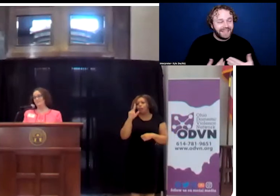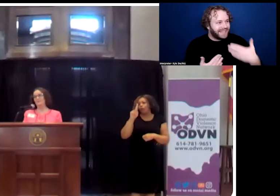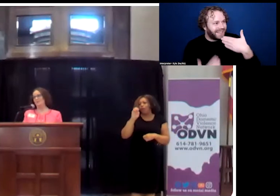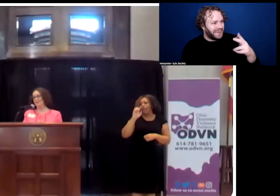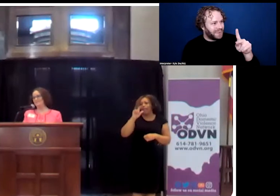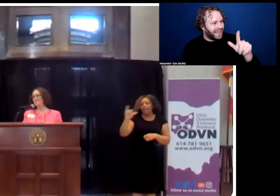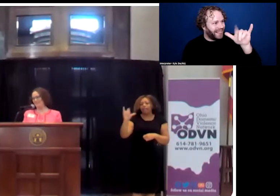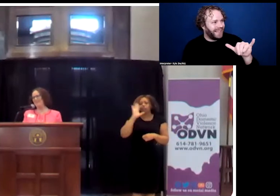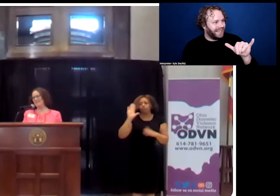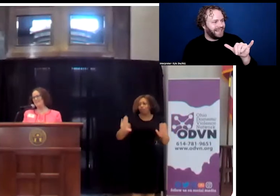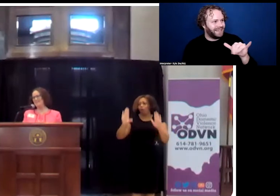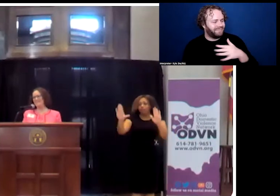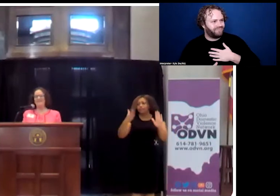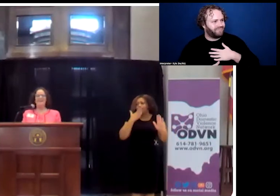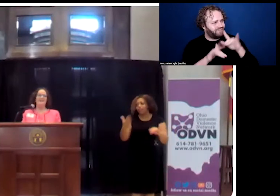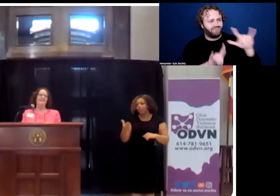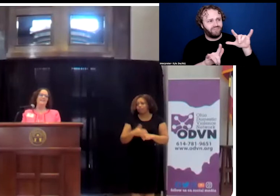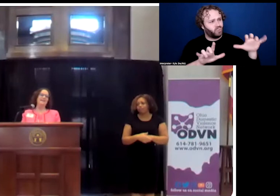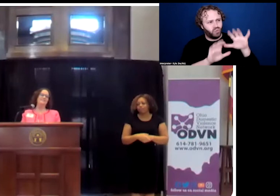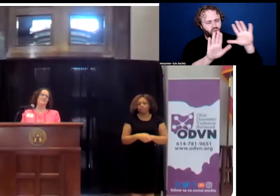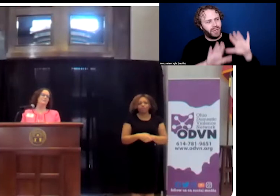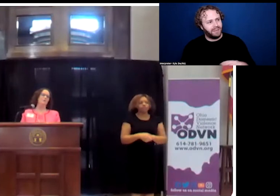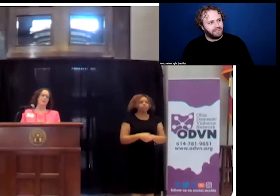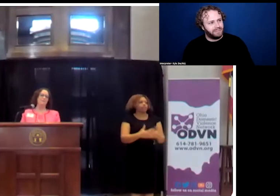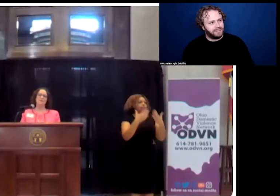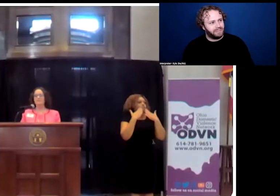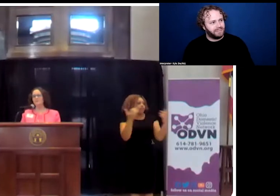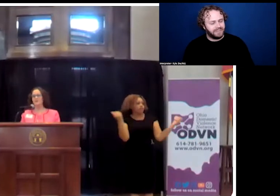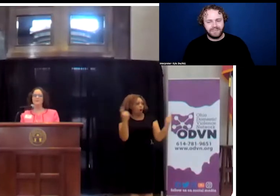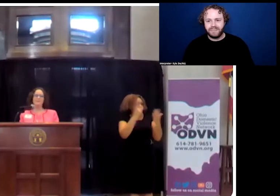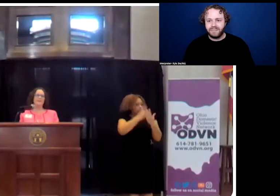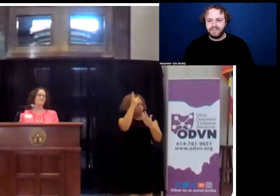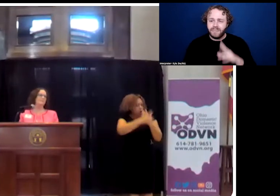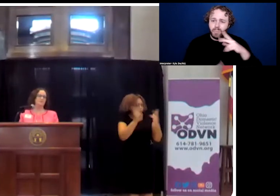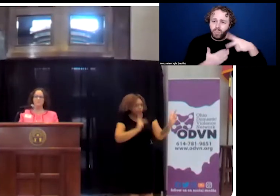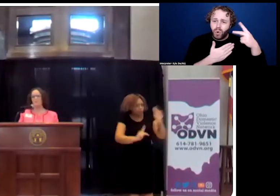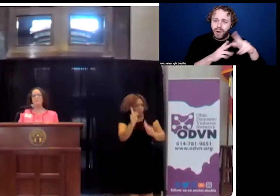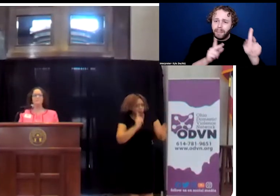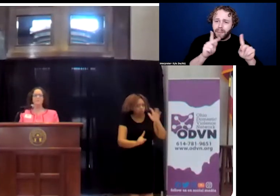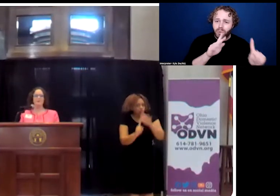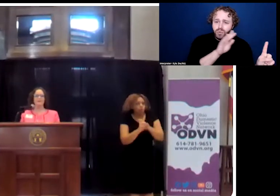You did great. Thank you. Thanks to all the program folks who showed up. Thanks so much to the board members who are here.